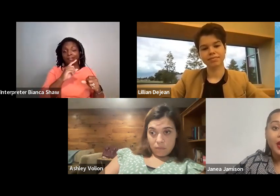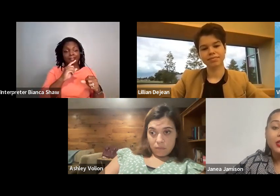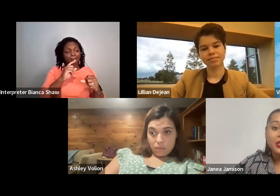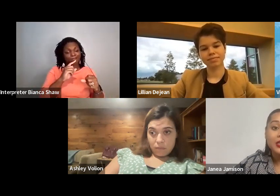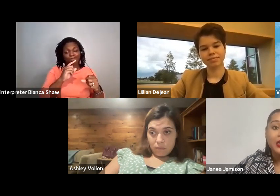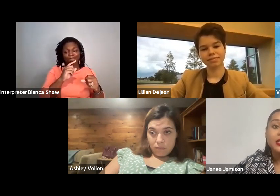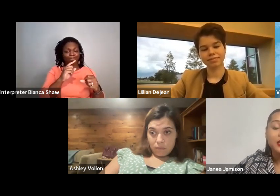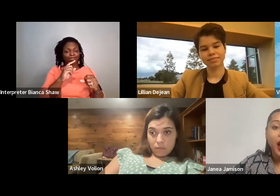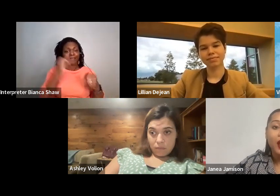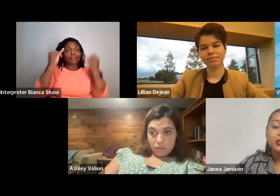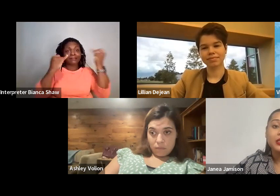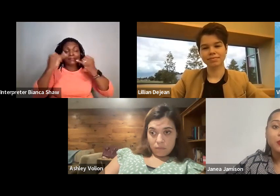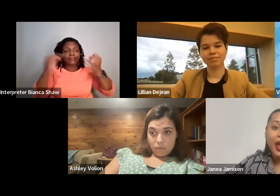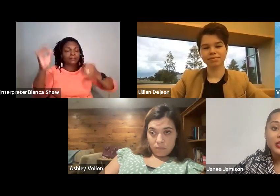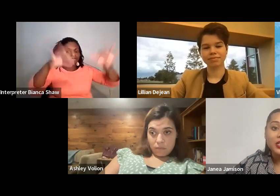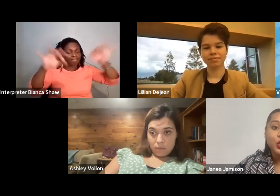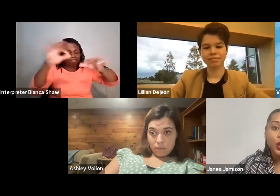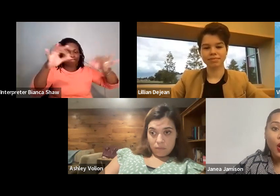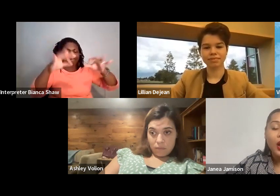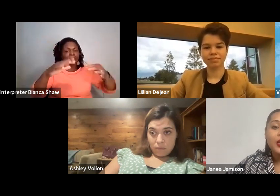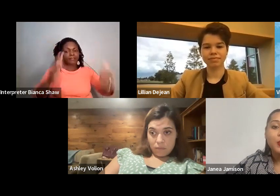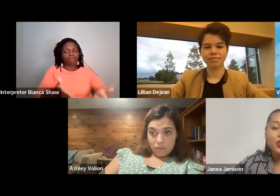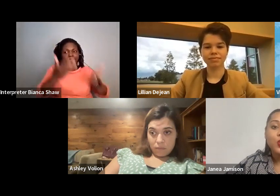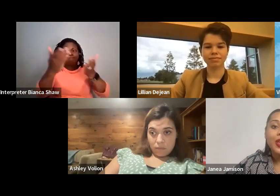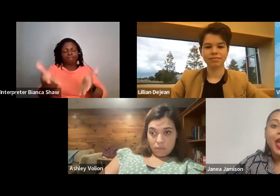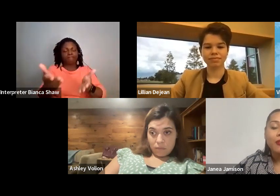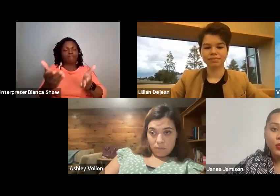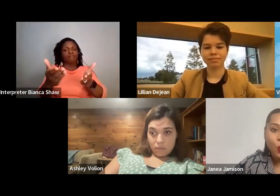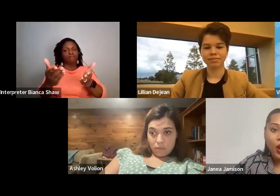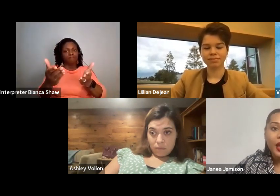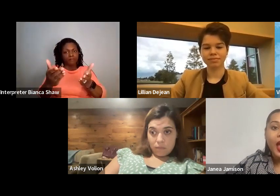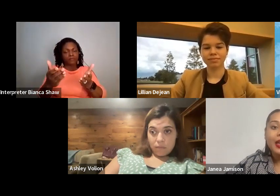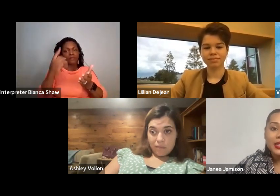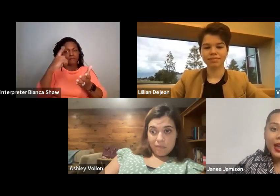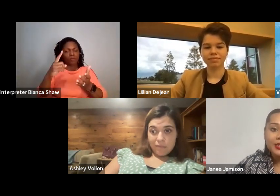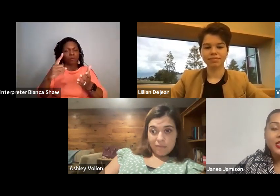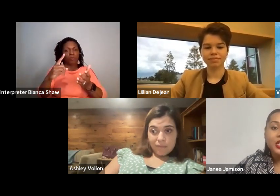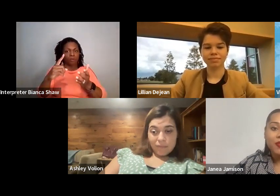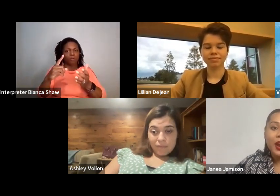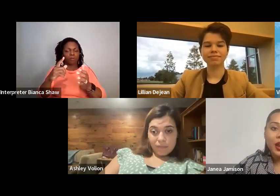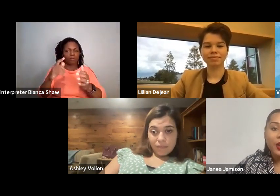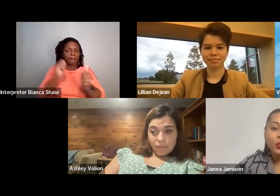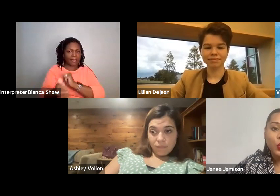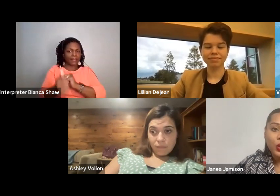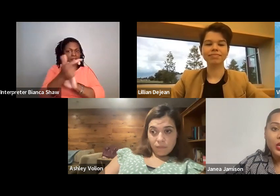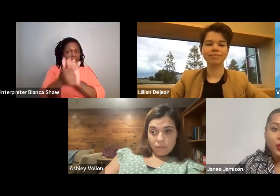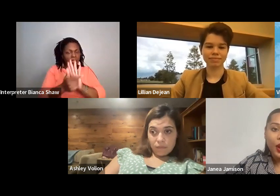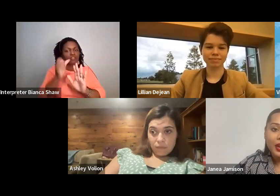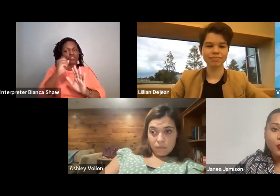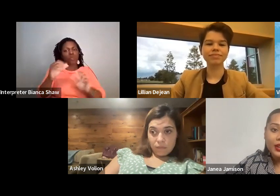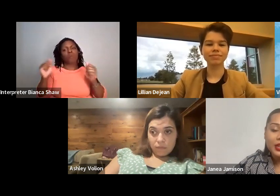Advocate these ideas into policies and pass into law to make sure that everyone has access to a bar and equable democratic process.